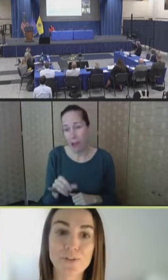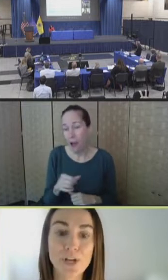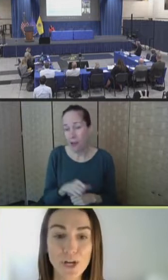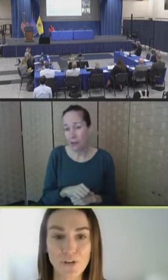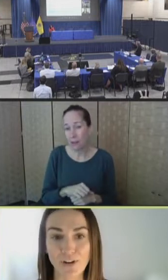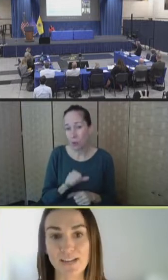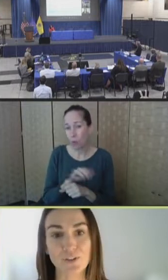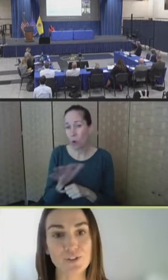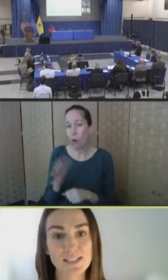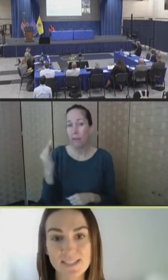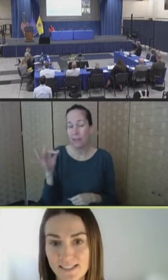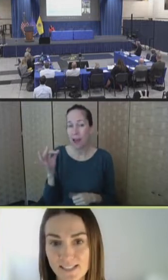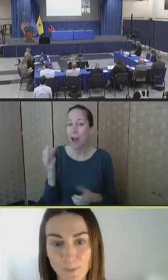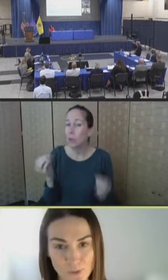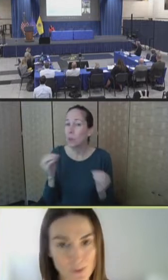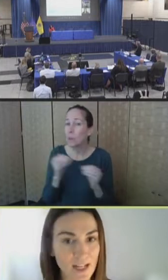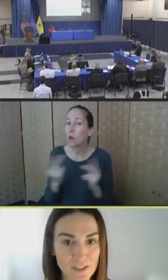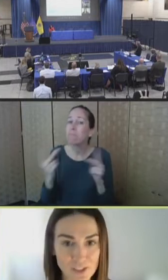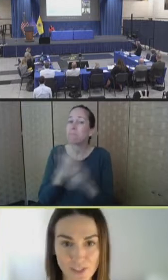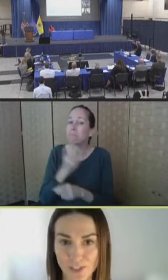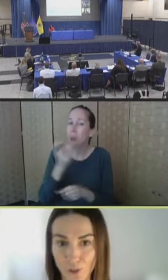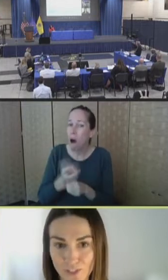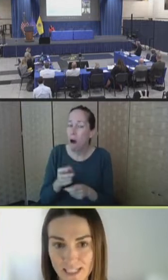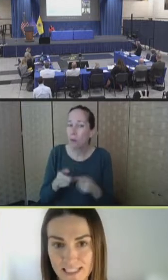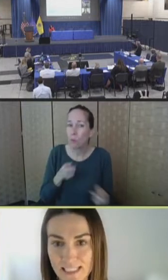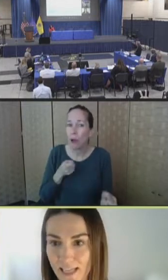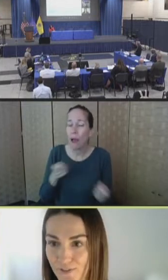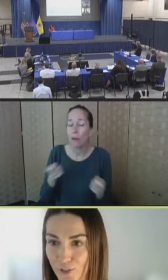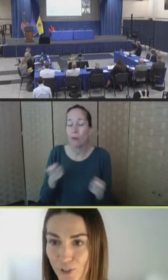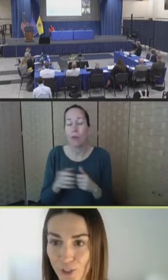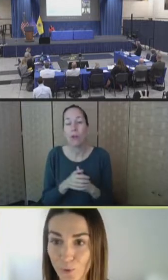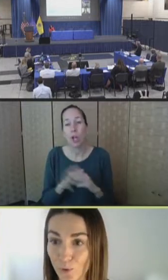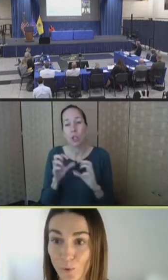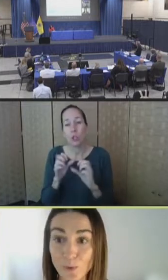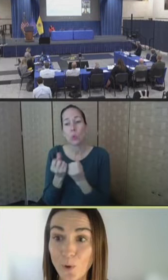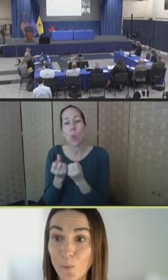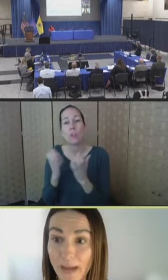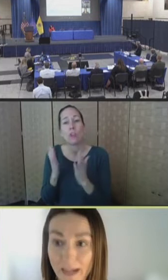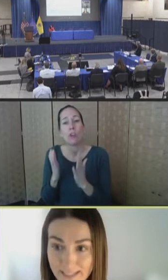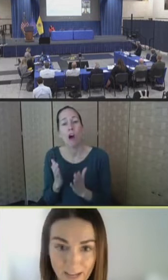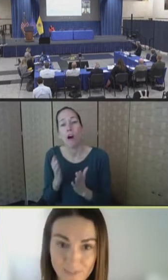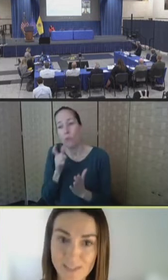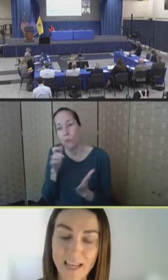right? There's this sense among sociologists that COVID-19 deaths are, you know, "bad deaths." They